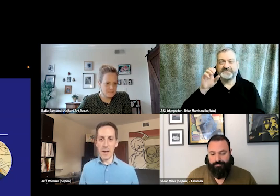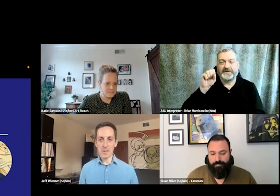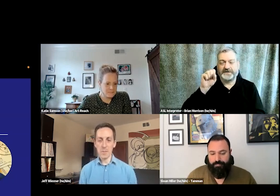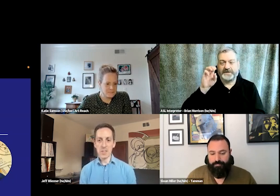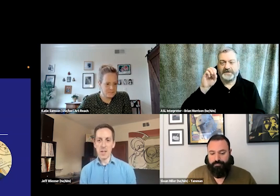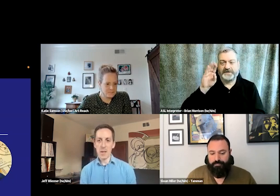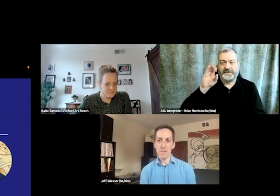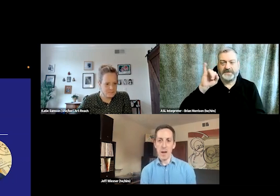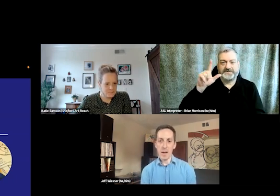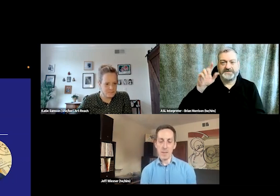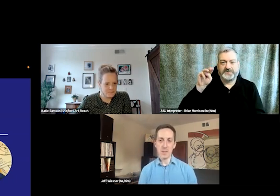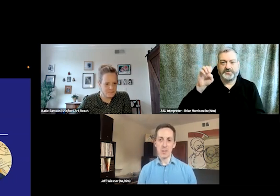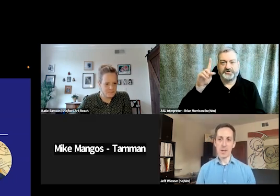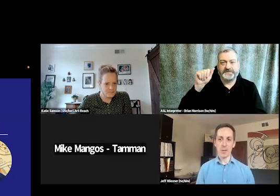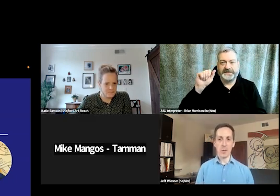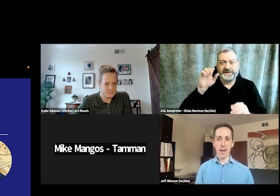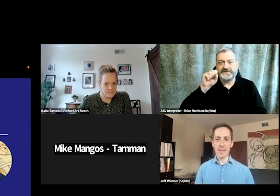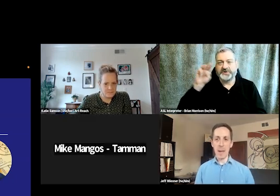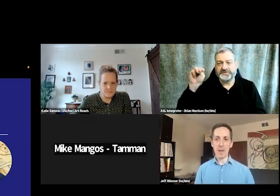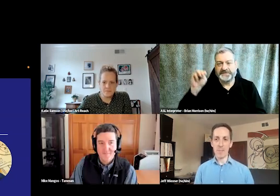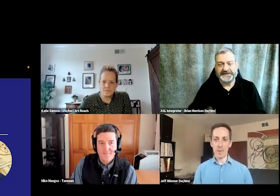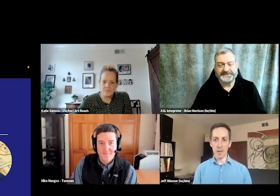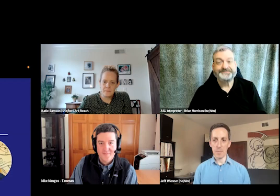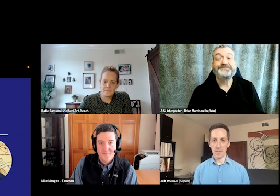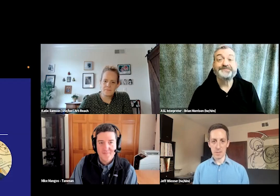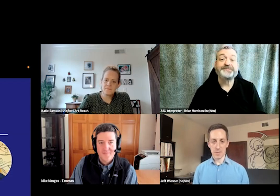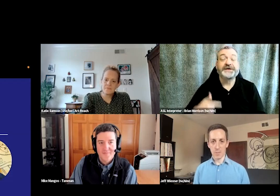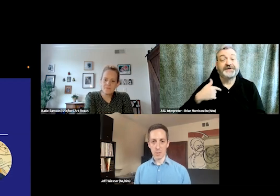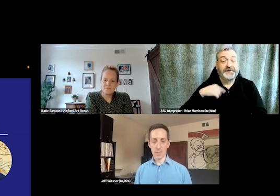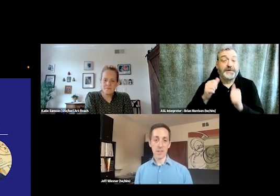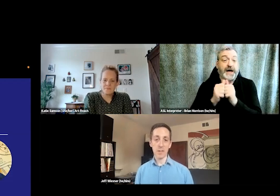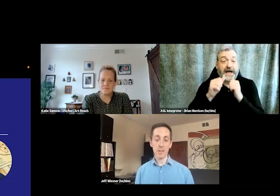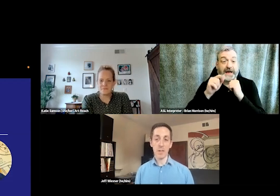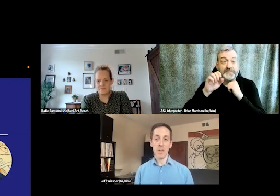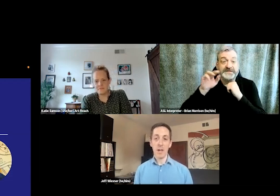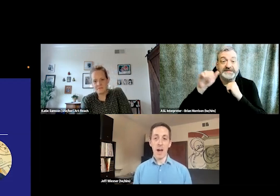So, as Flan mentioned, I'm senior product owner at Tamman. I've been with the company for six years.